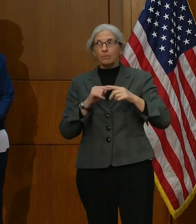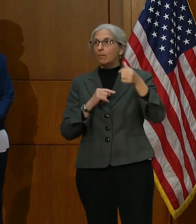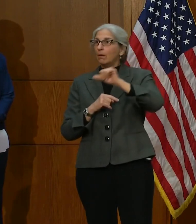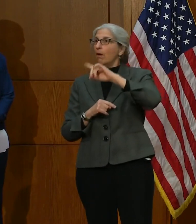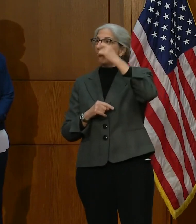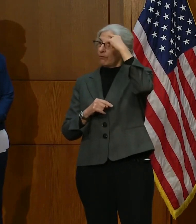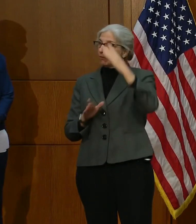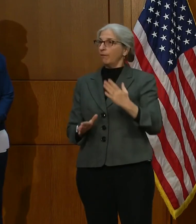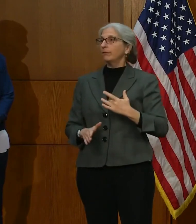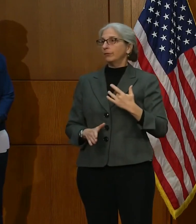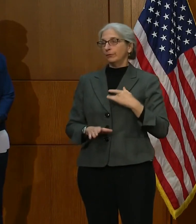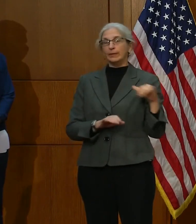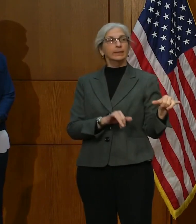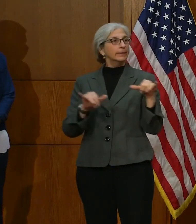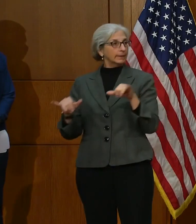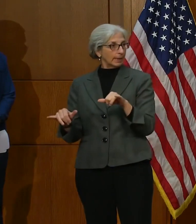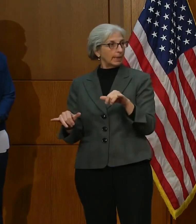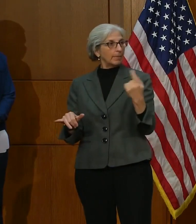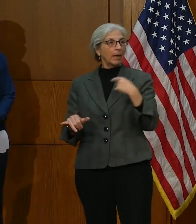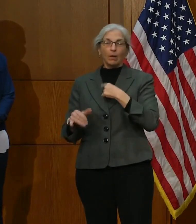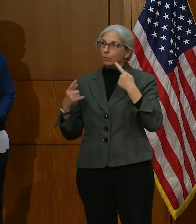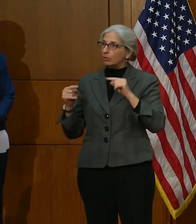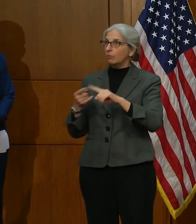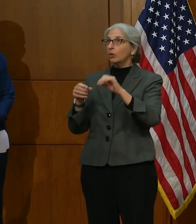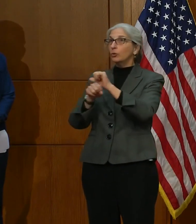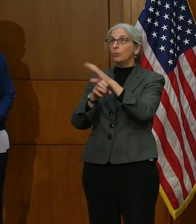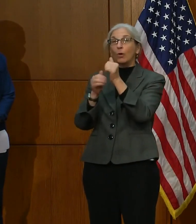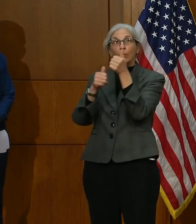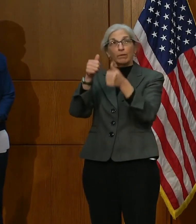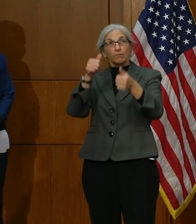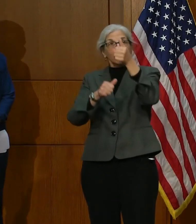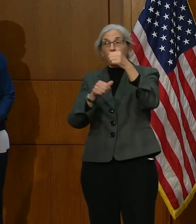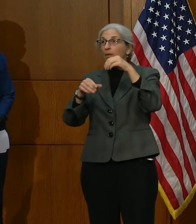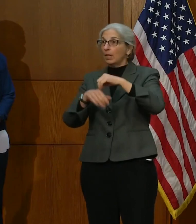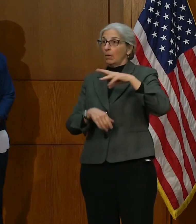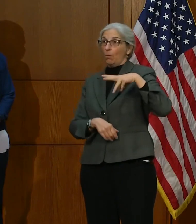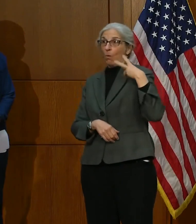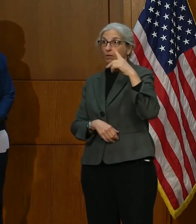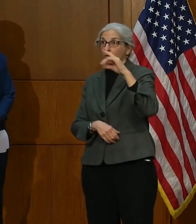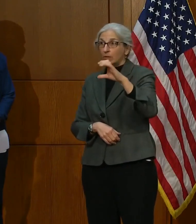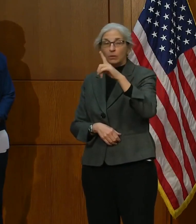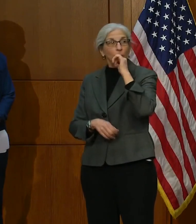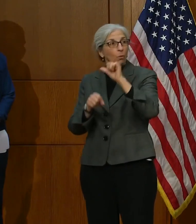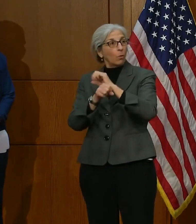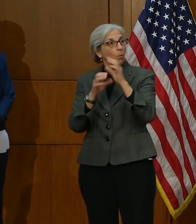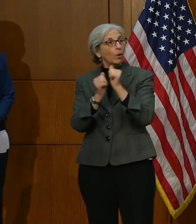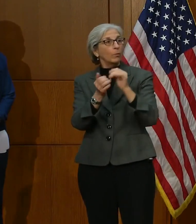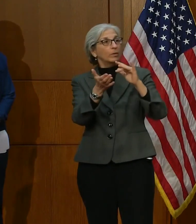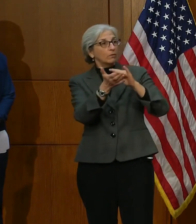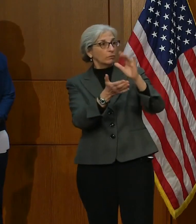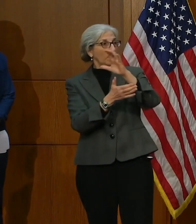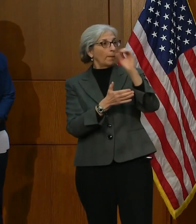FRUSTRATING. FOR ME. IT'S ALSO FRUSTRATING FOR OTHER GOVERNORS, AND WE'RE DOING EVERYTHING THAT